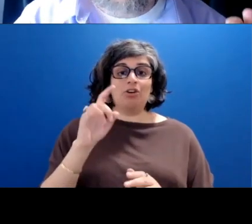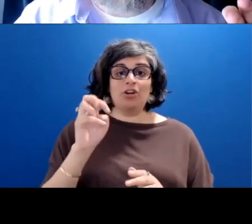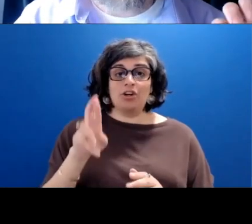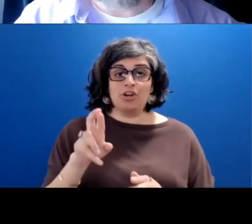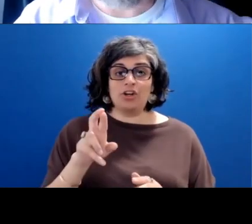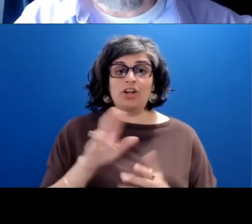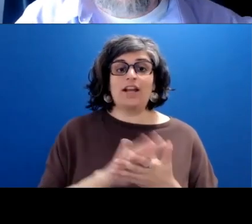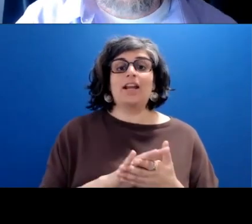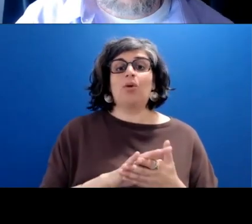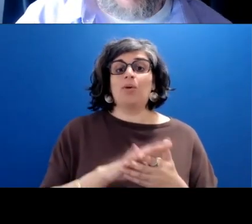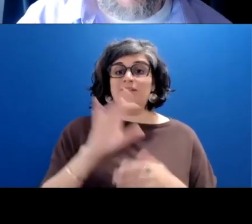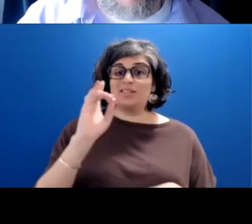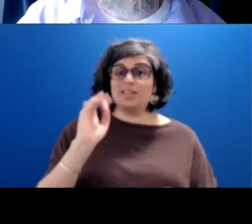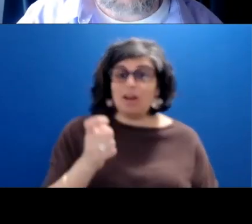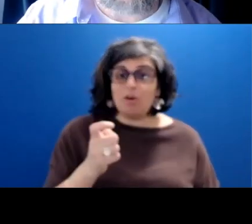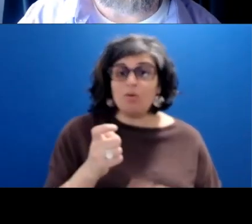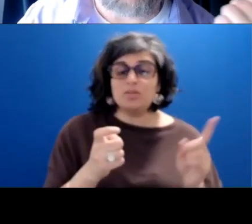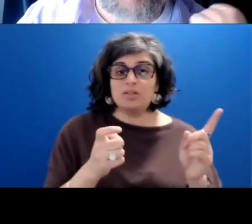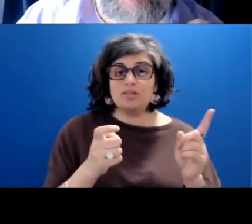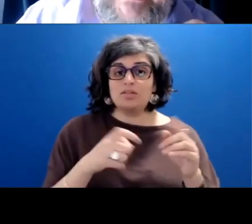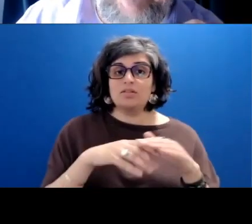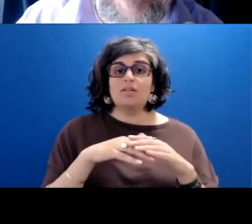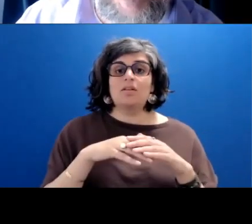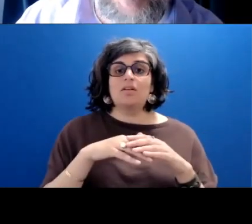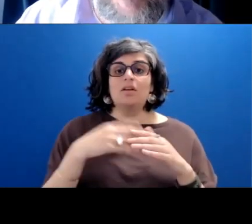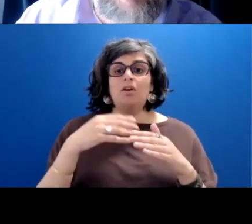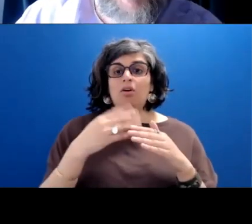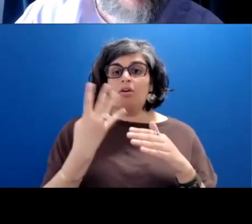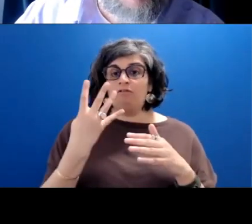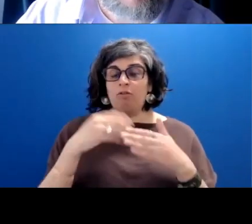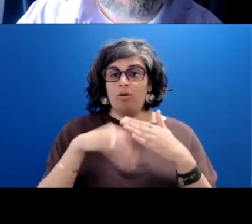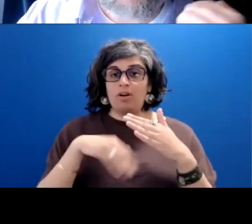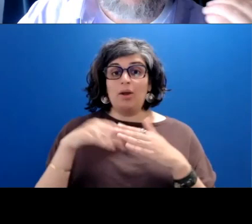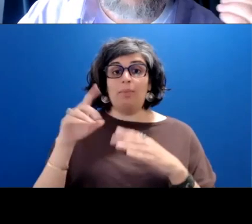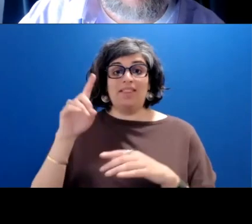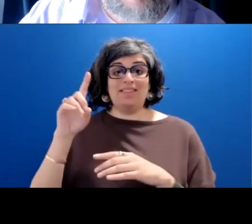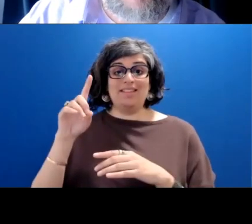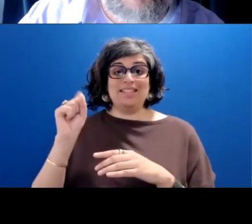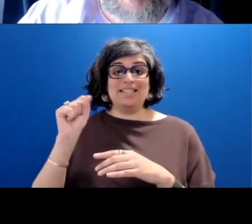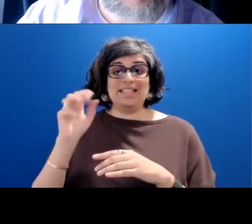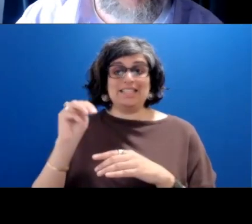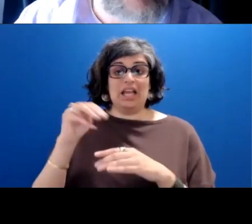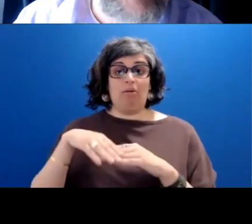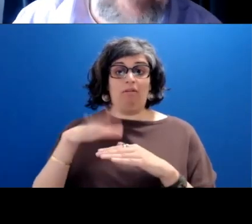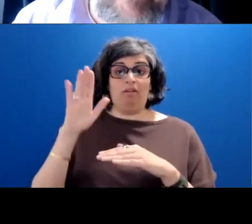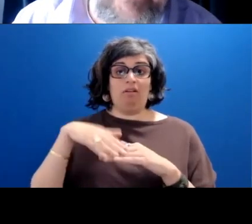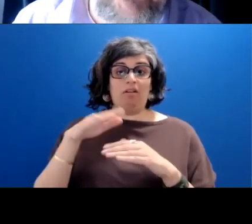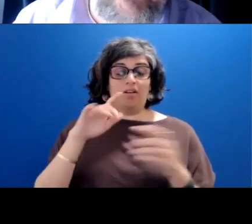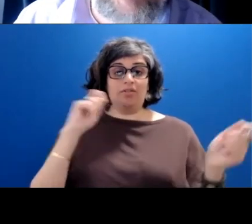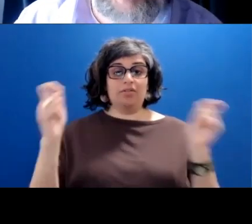in Version Four and under, Version Five of the DSM, shifted that language from gender identity disorder